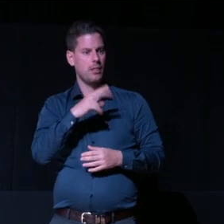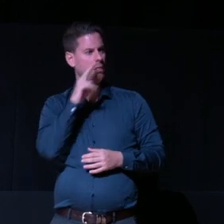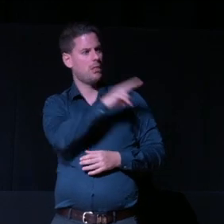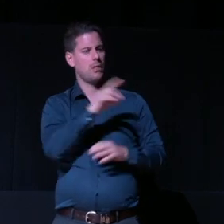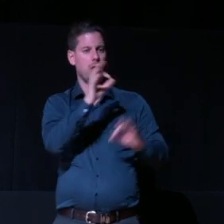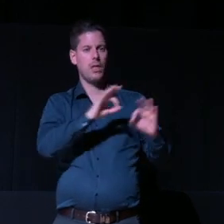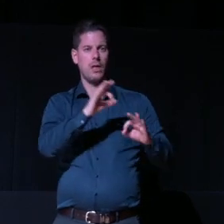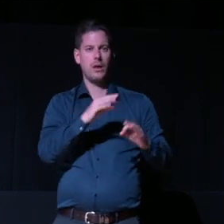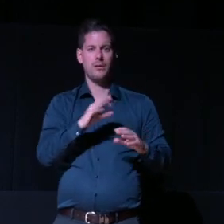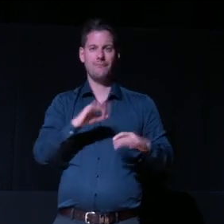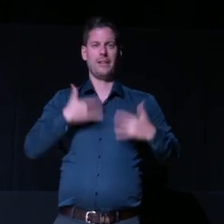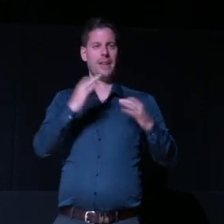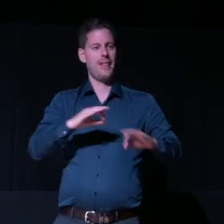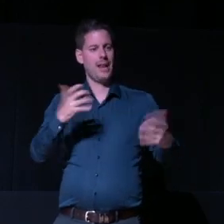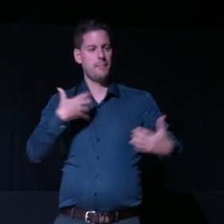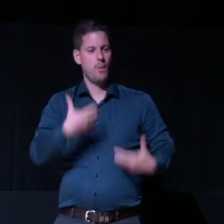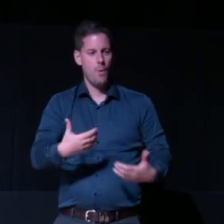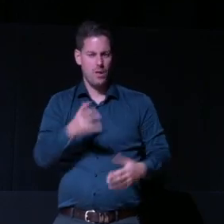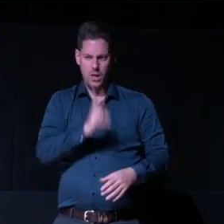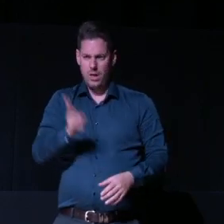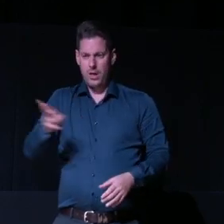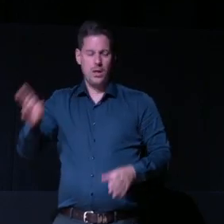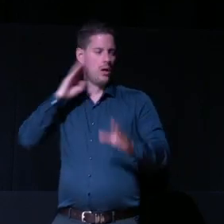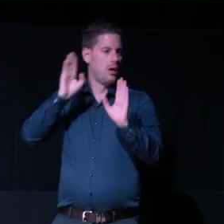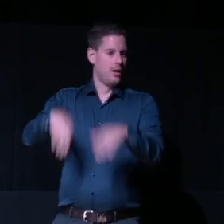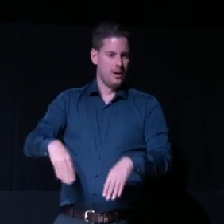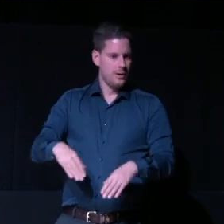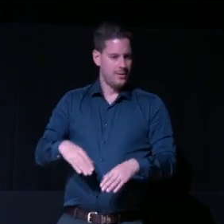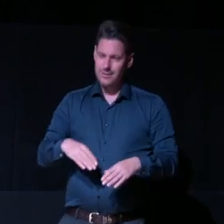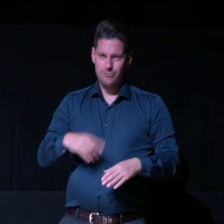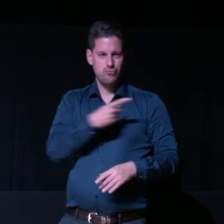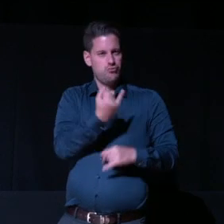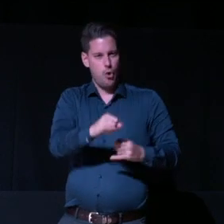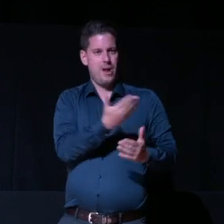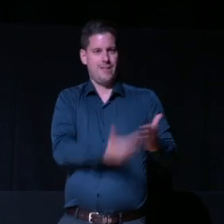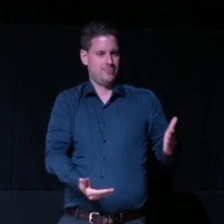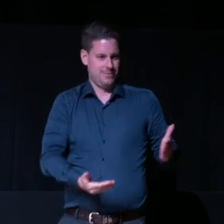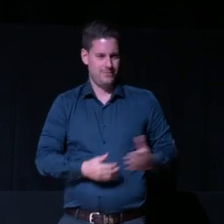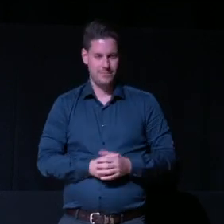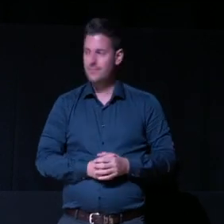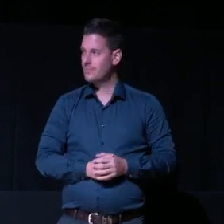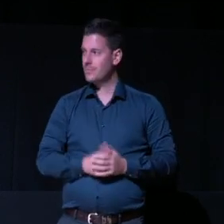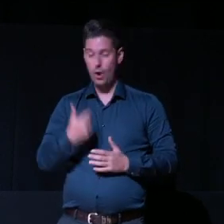really important is to be front footed in those situations rather than reactionary and I did write an op-ed piece for the Sydney Morning Herald